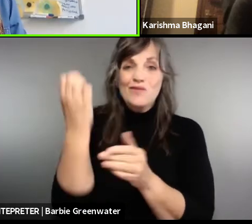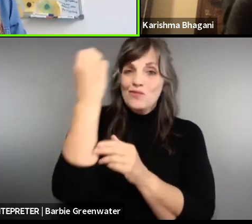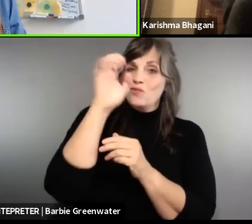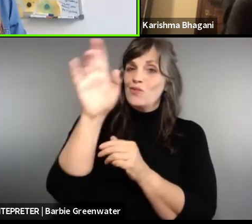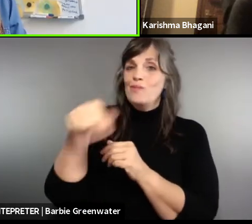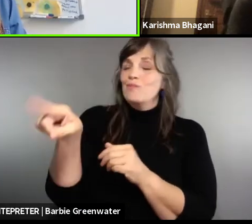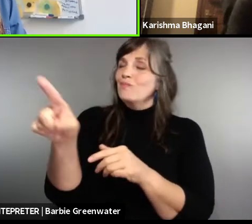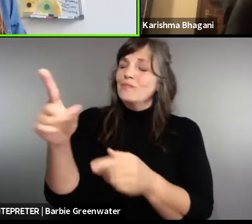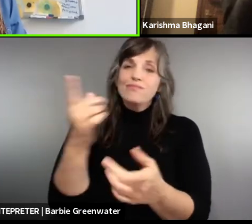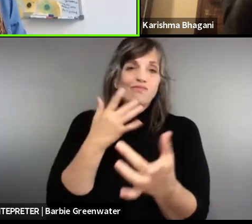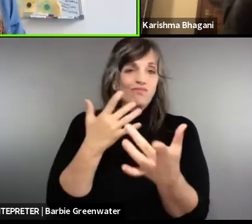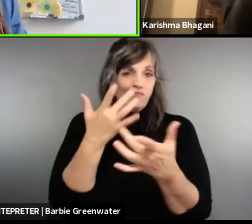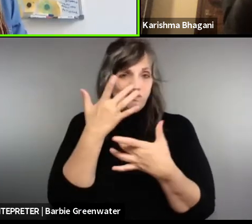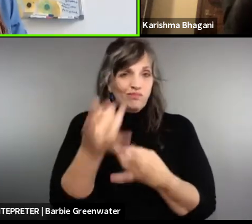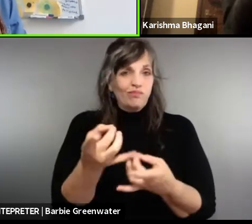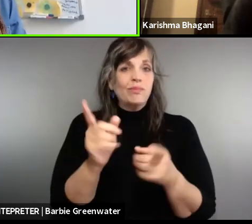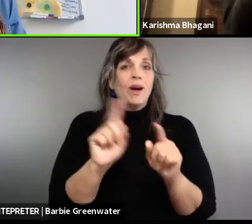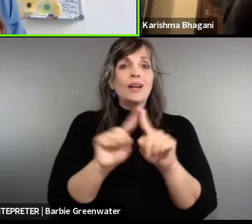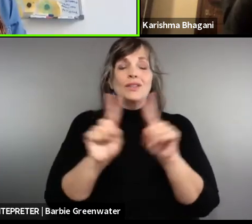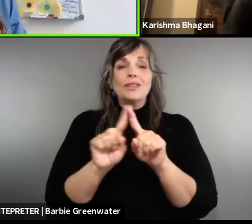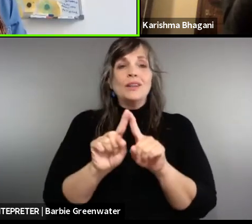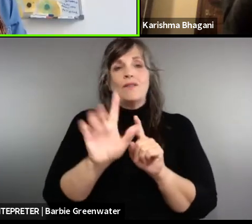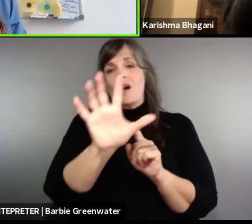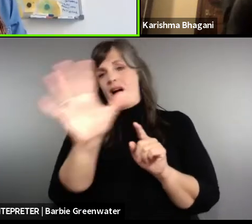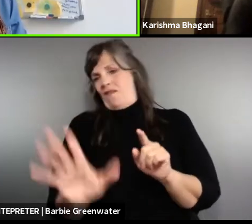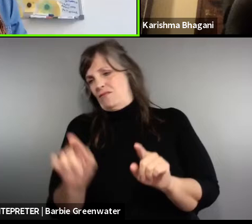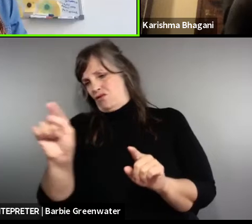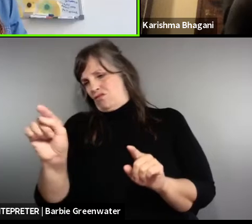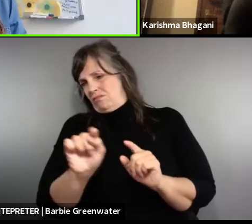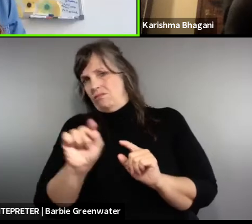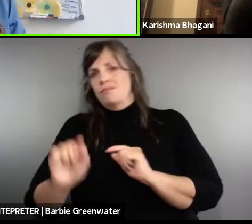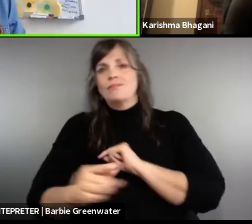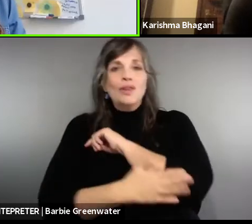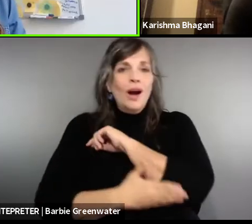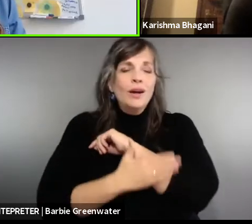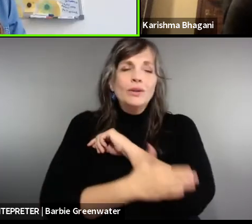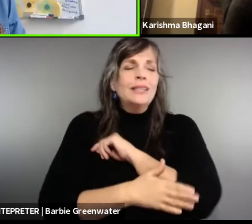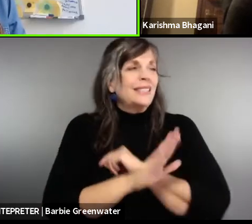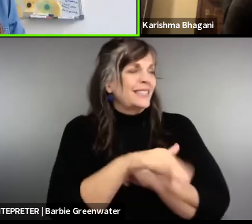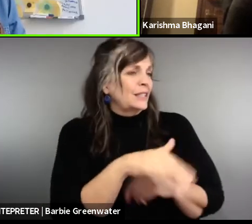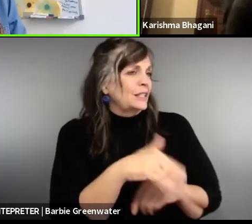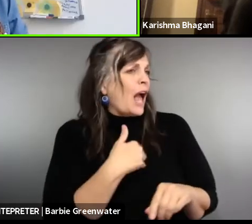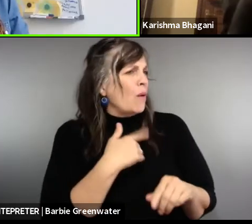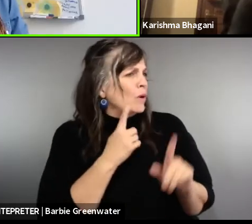and other African countries saying, look I kind of wanna test out some ideas.